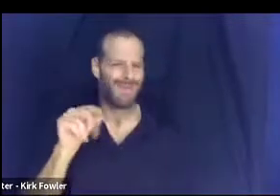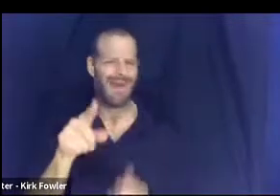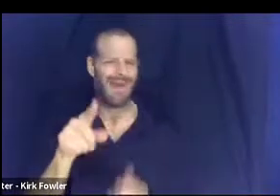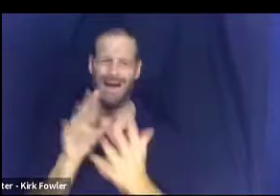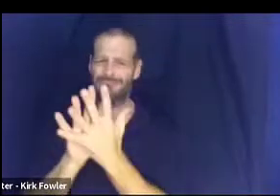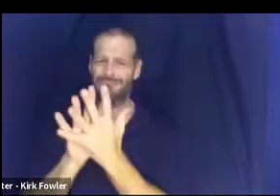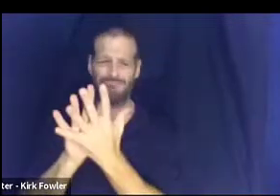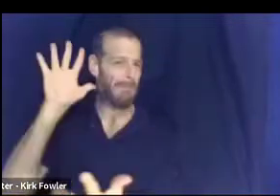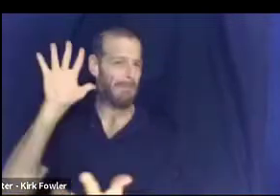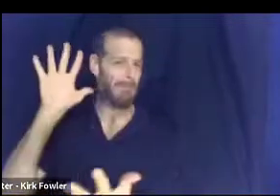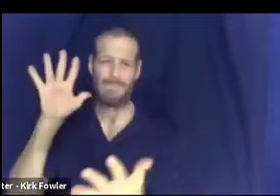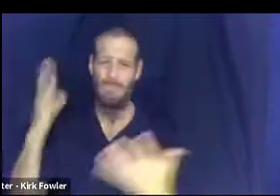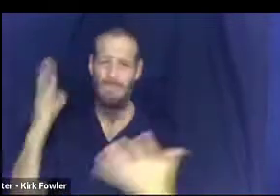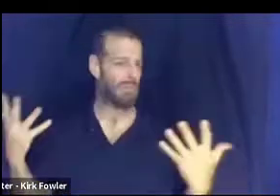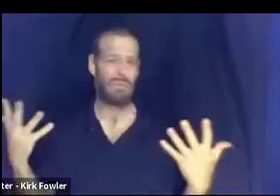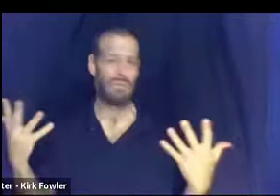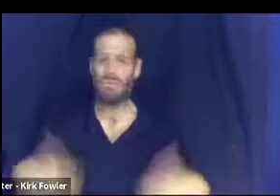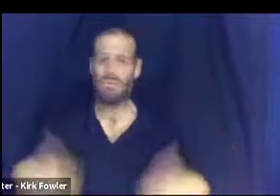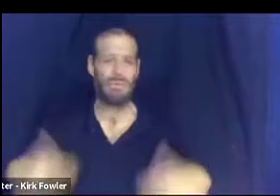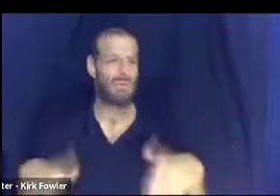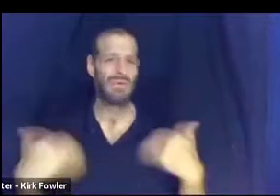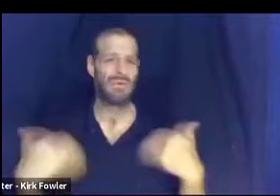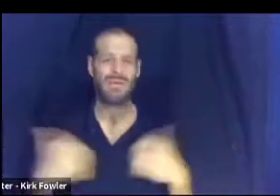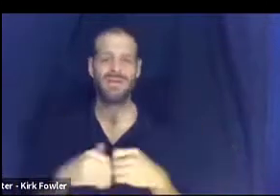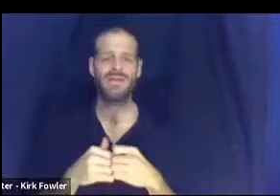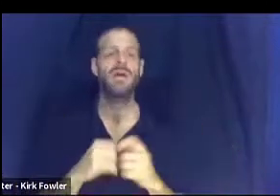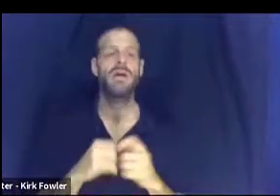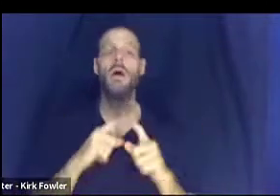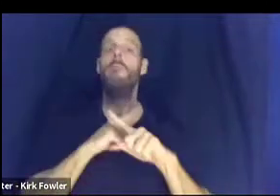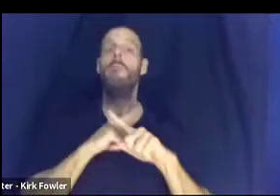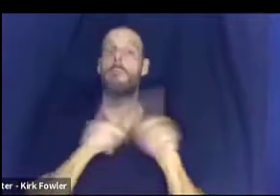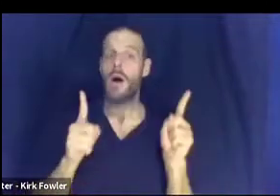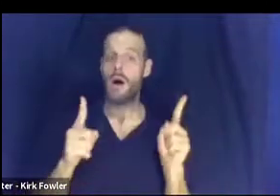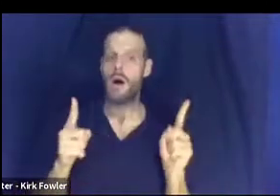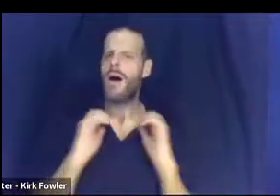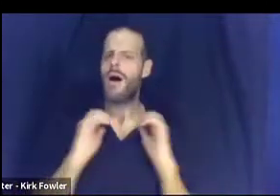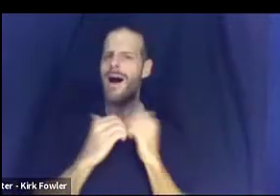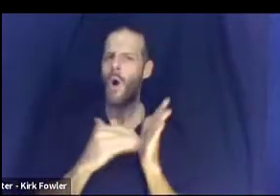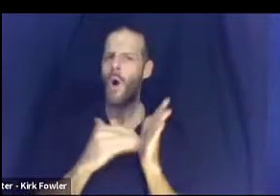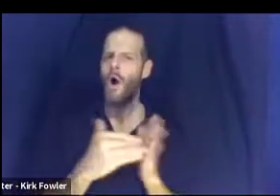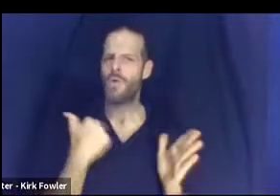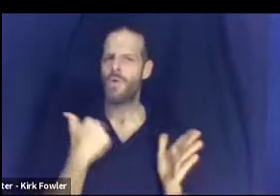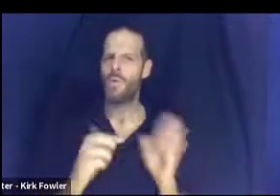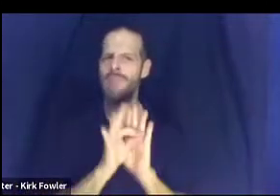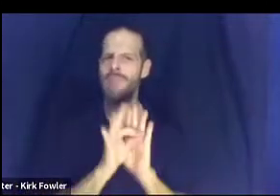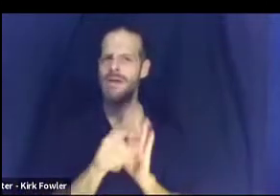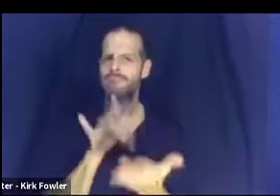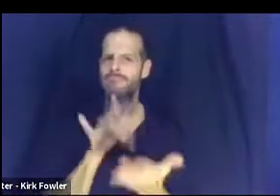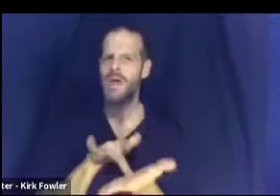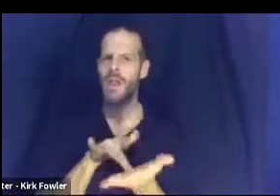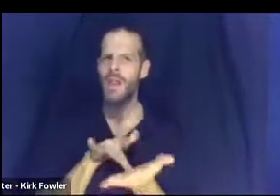but how often do we pick the one in the middle instead, and think of all of the assumptions that we're making